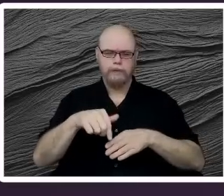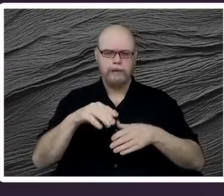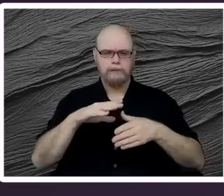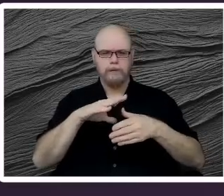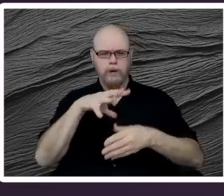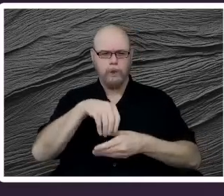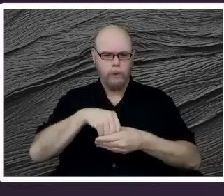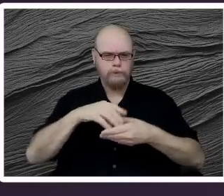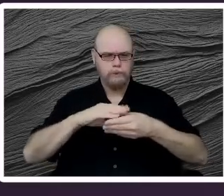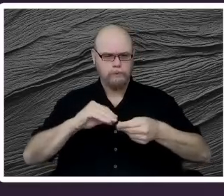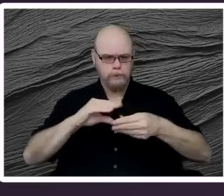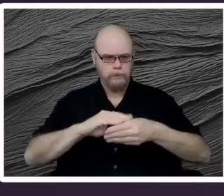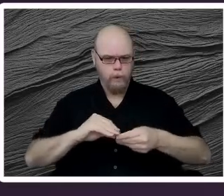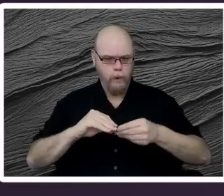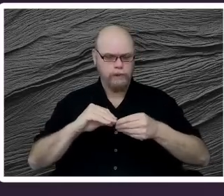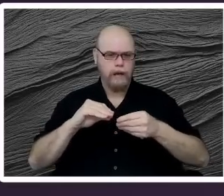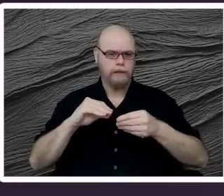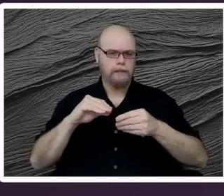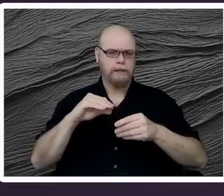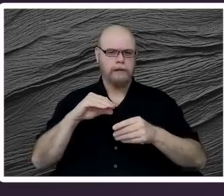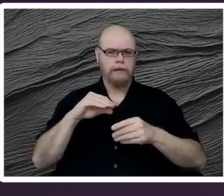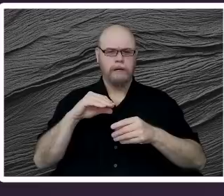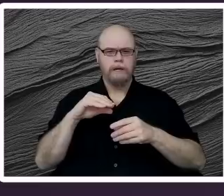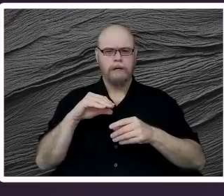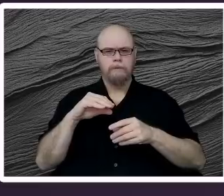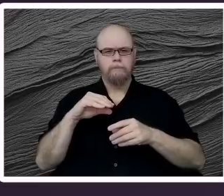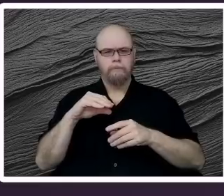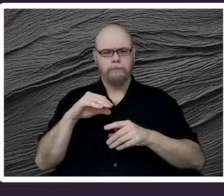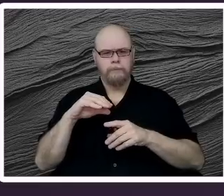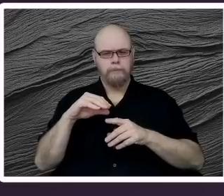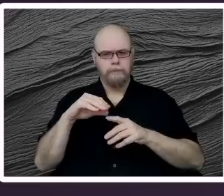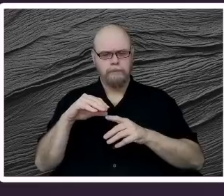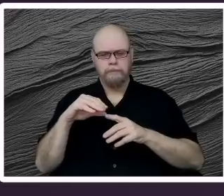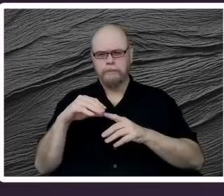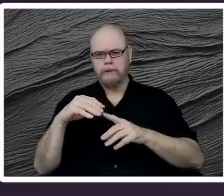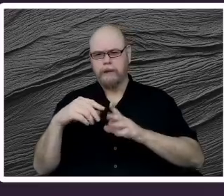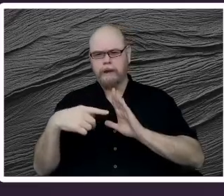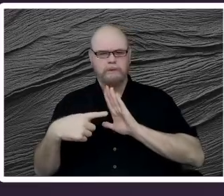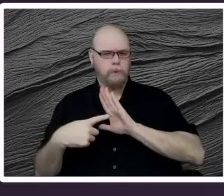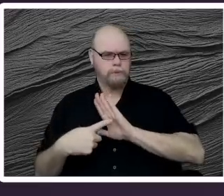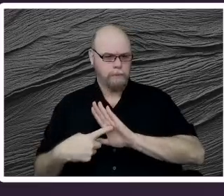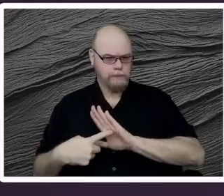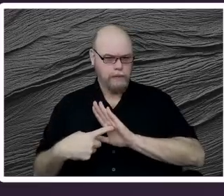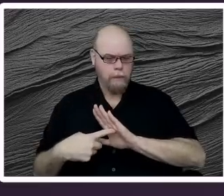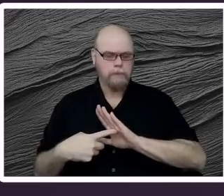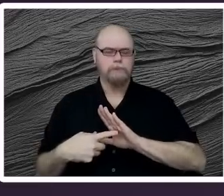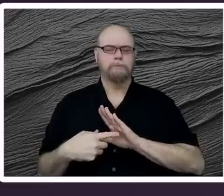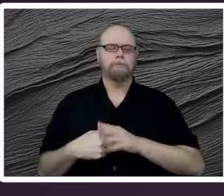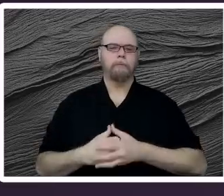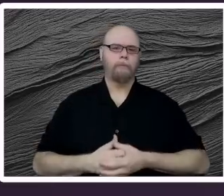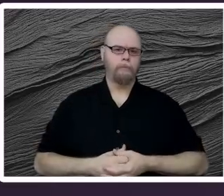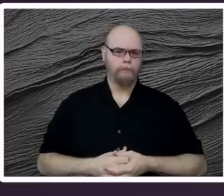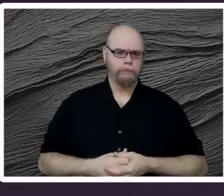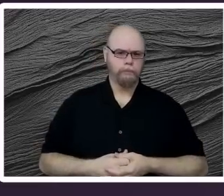examples of our poster exhibitions. This first one, Pollination Investigation,